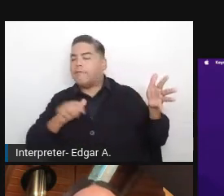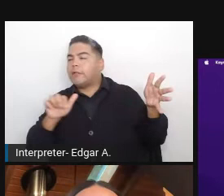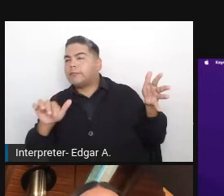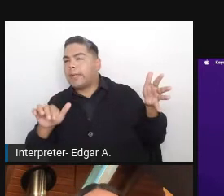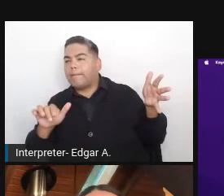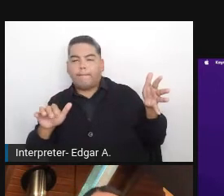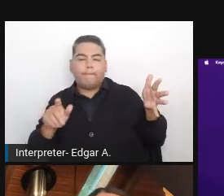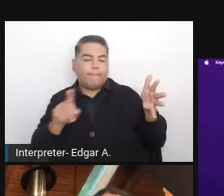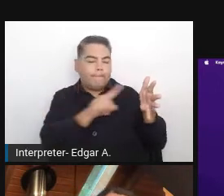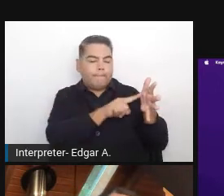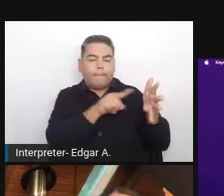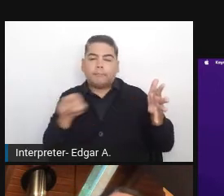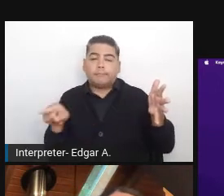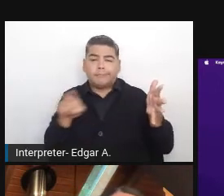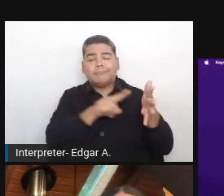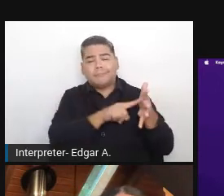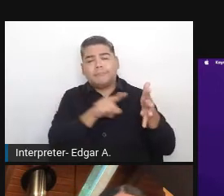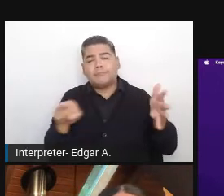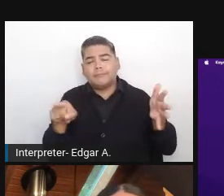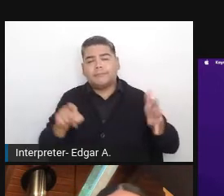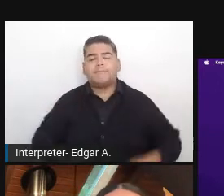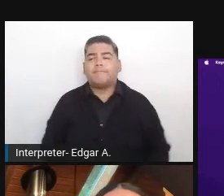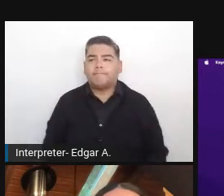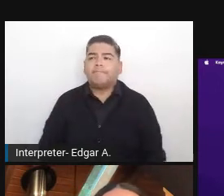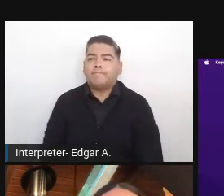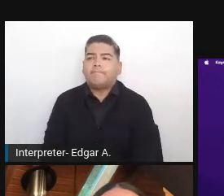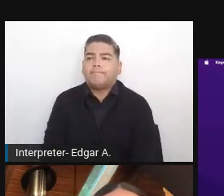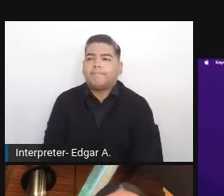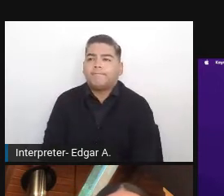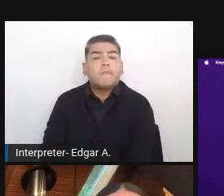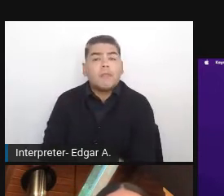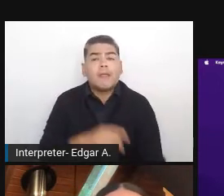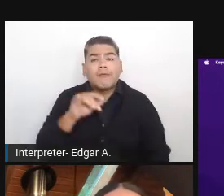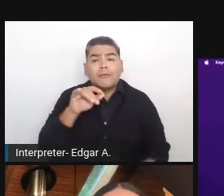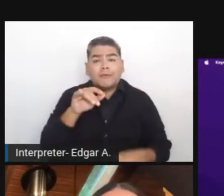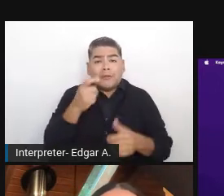Once you've thought about these questions, what information do you need from your users,